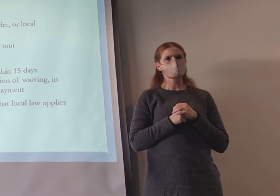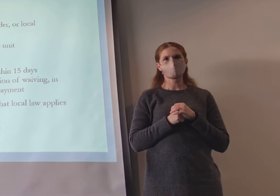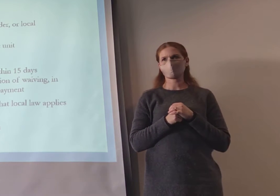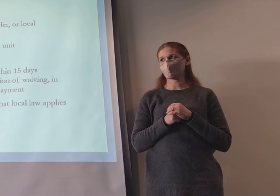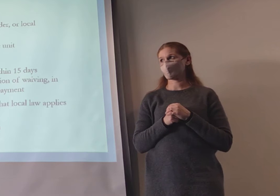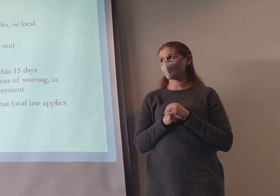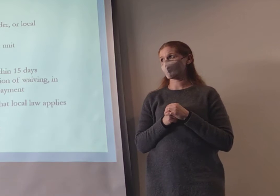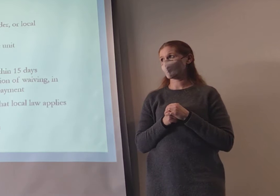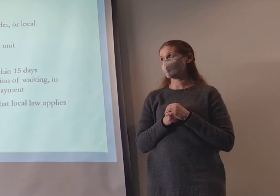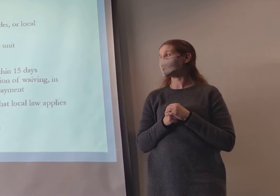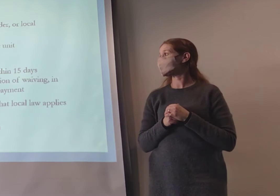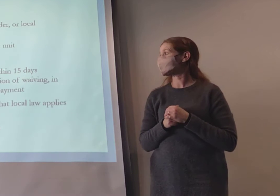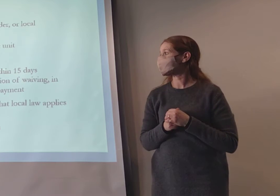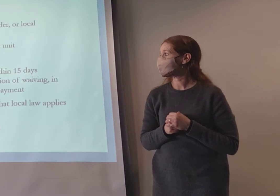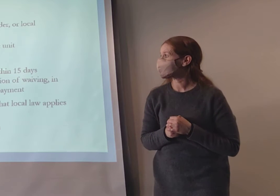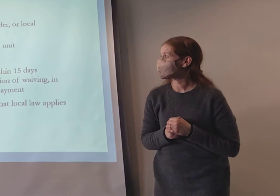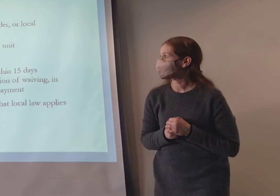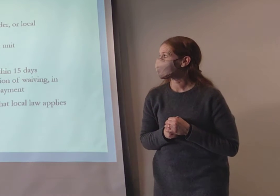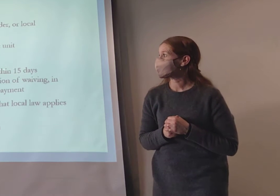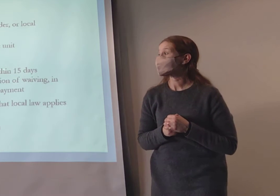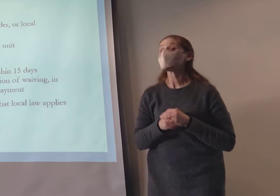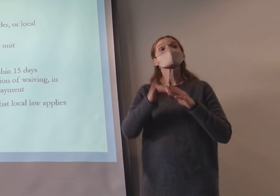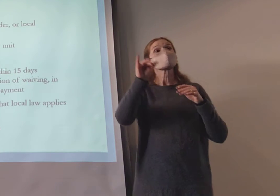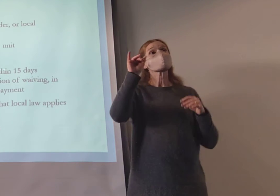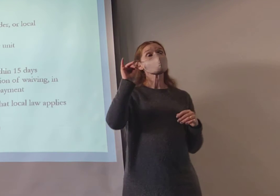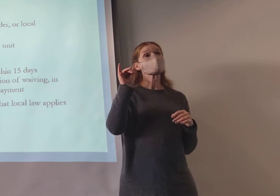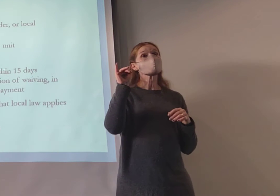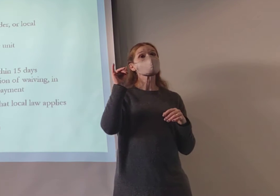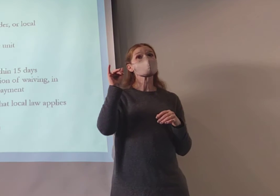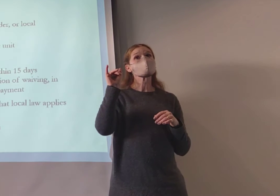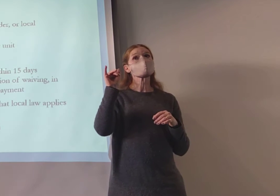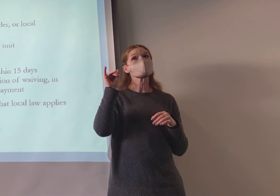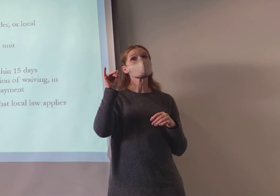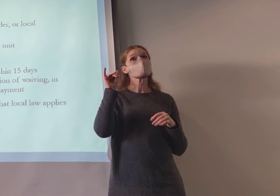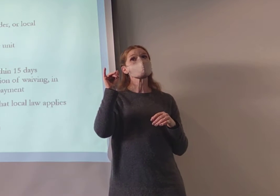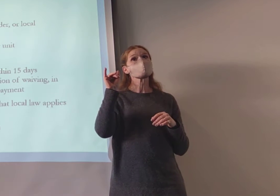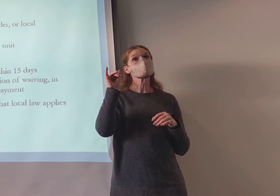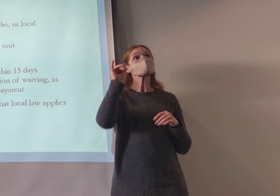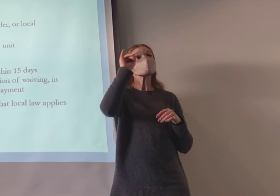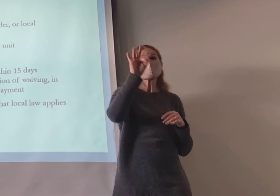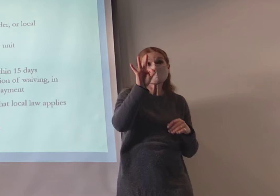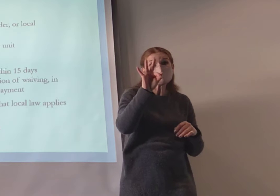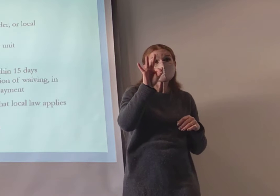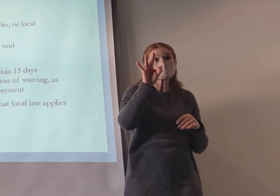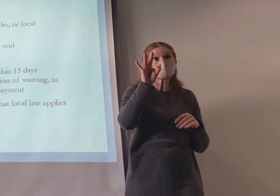If a landlord is required to give a no-fault reason.